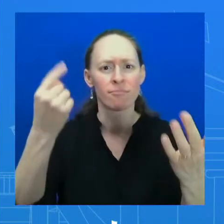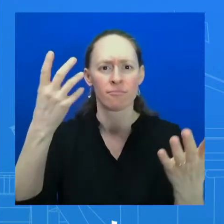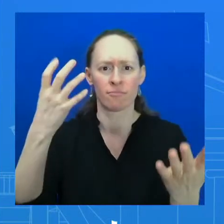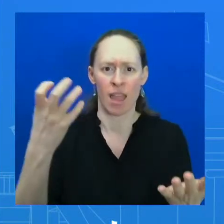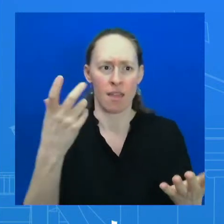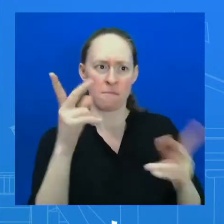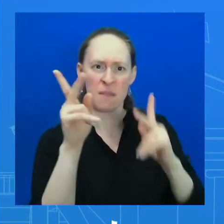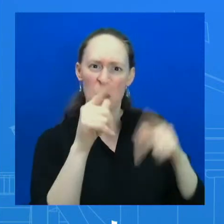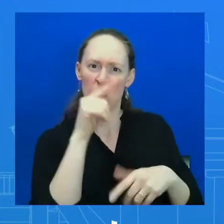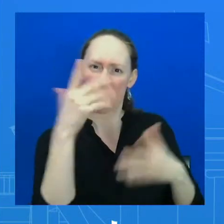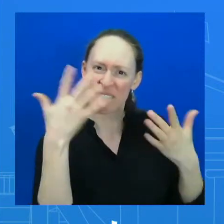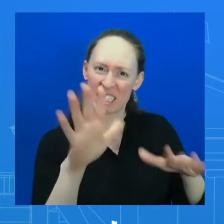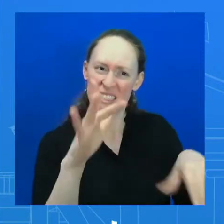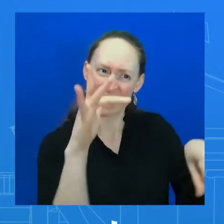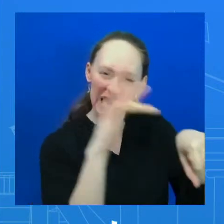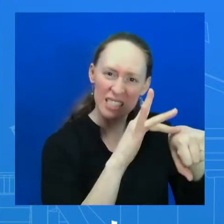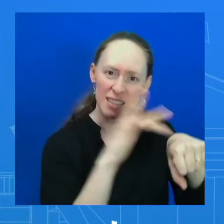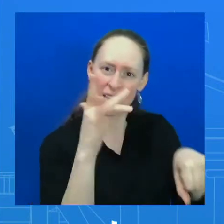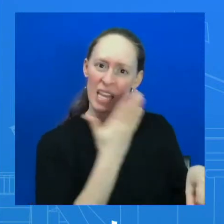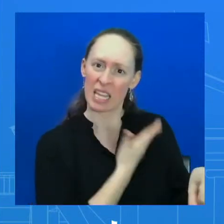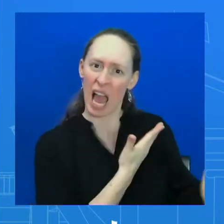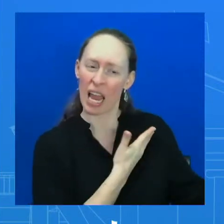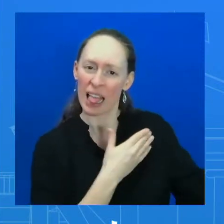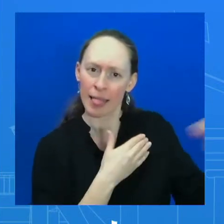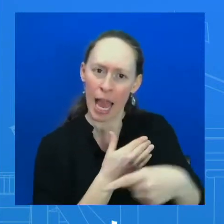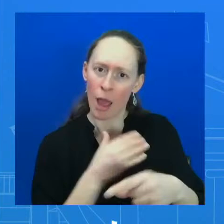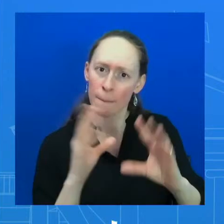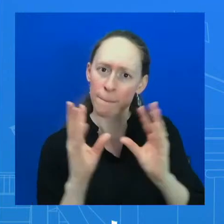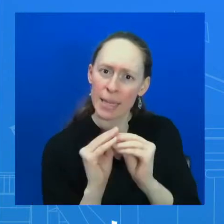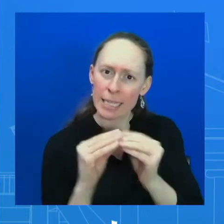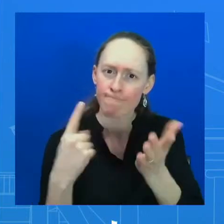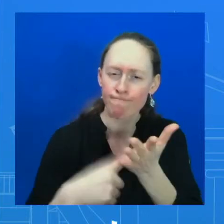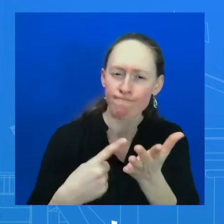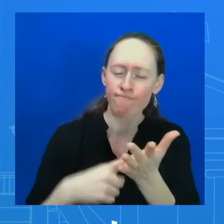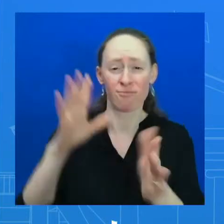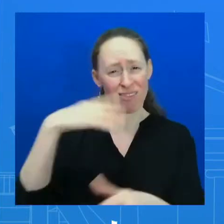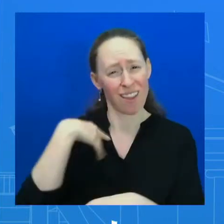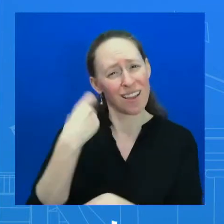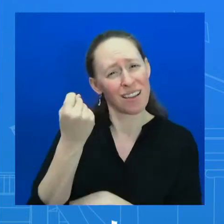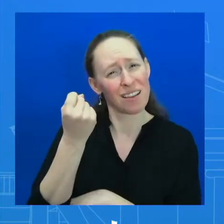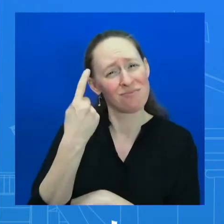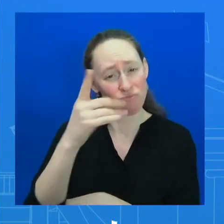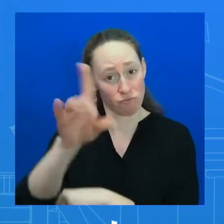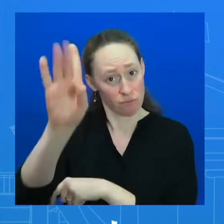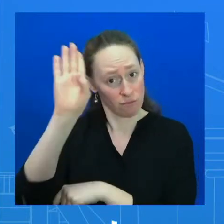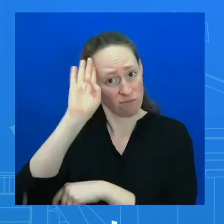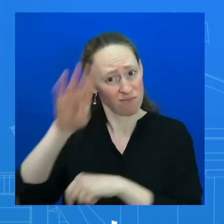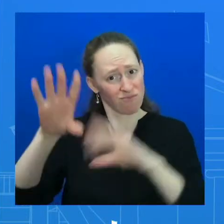But I think it's also important that the President is hearing directly from the community -- directly from the community who are --